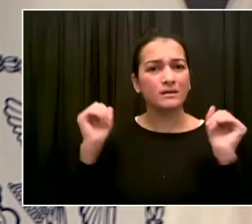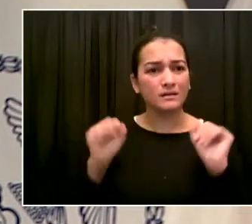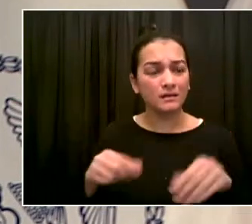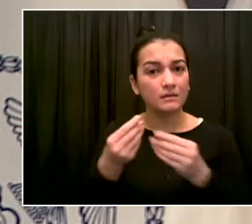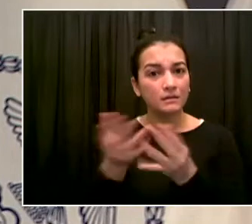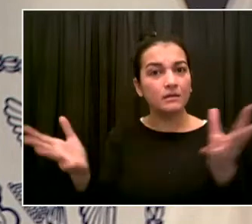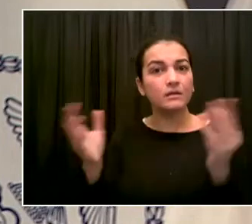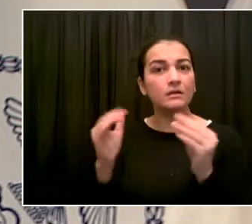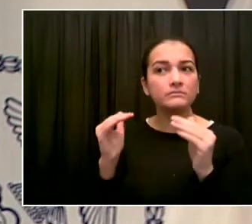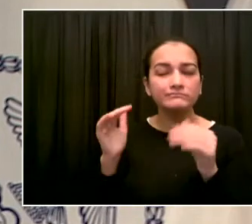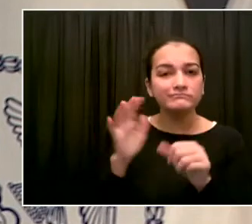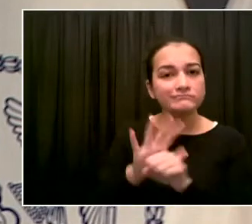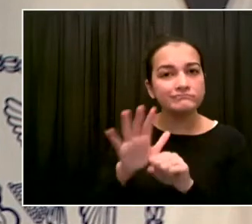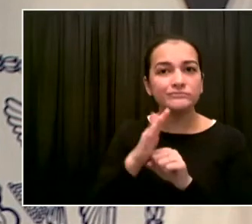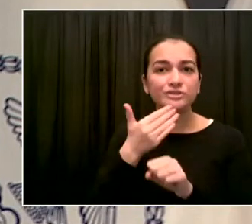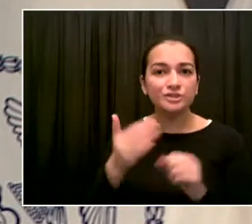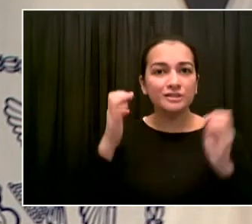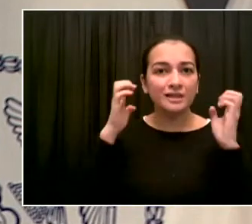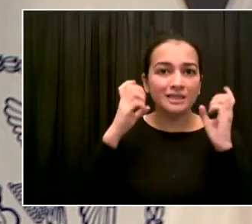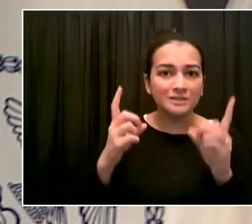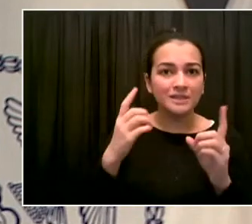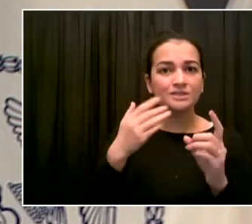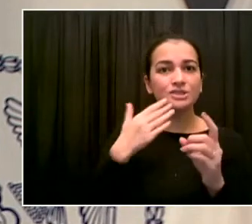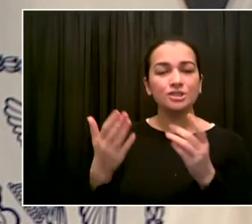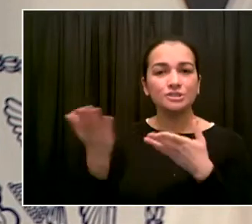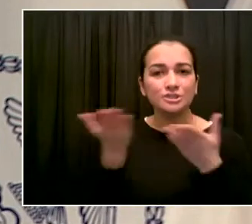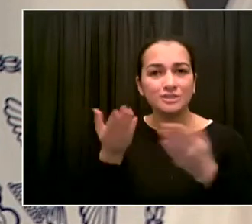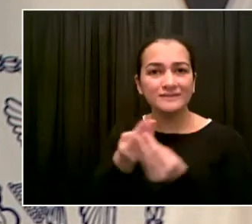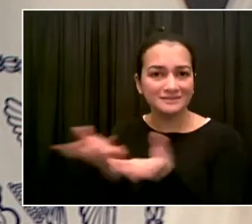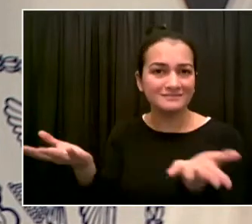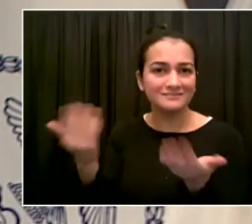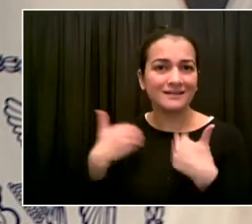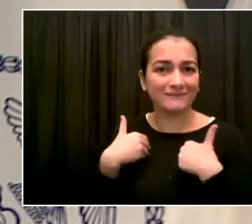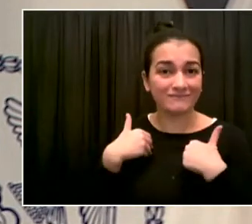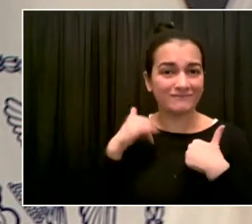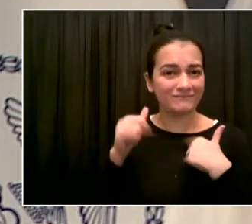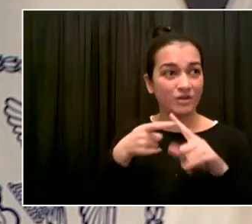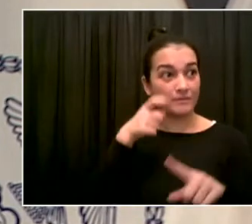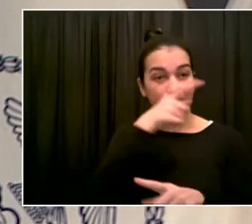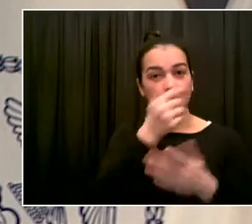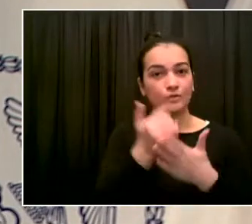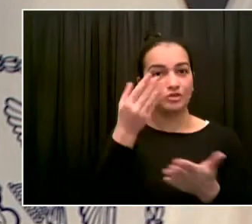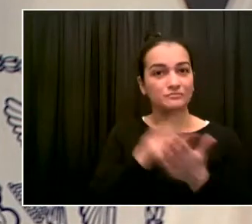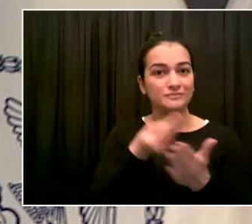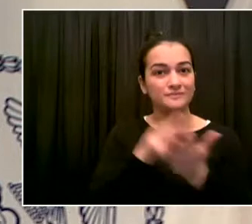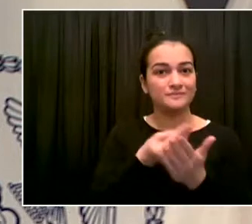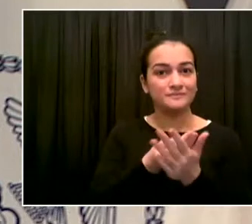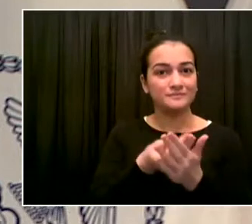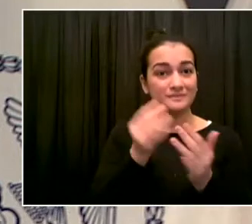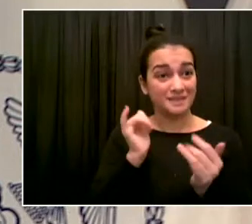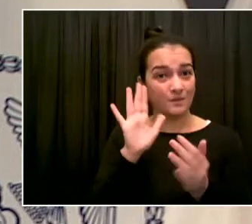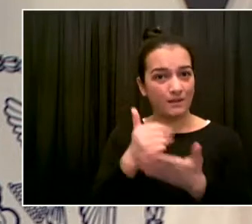AND HELP WOIRKNG FAMILIES AND THERE ARE O S MANY EXAMPLES OF ADDRESSING